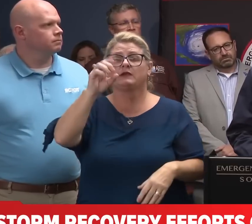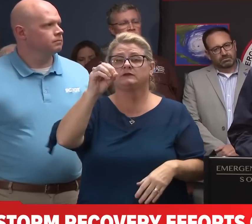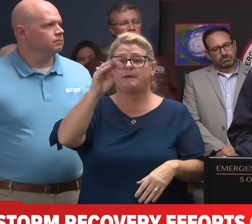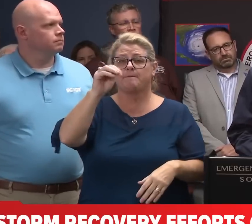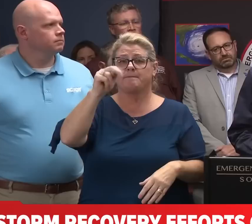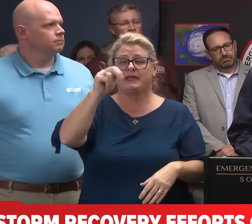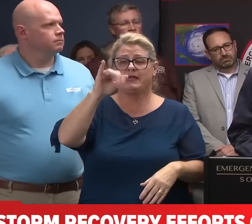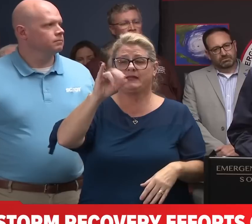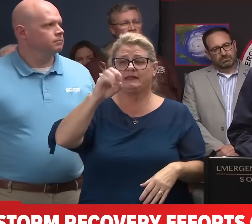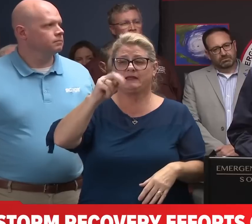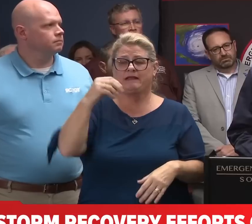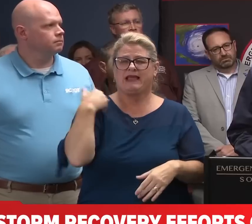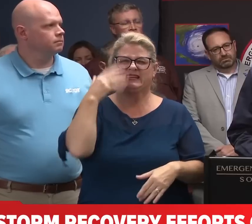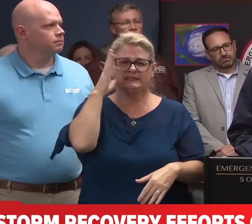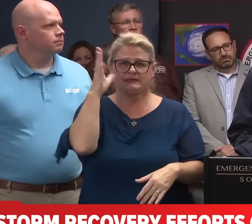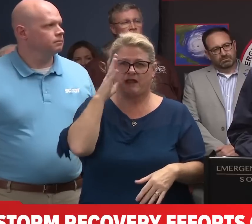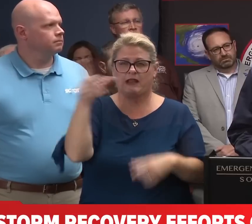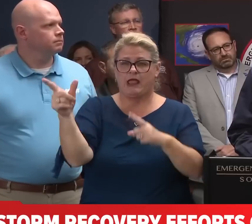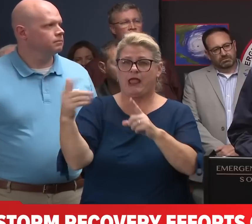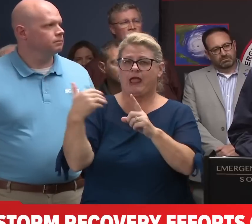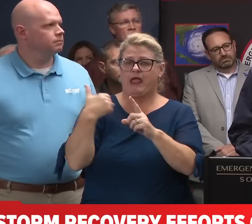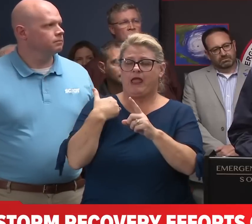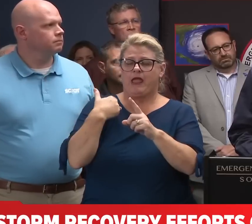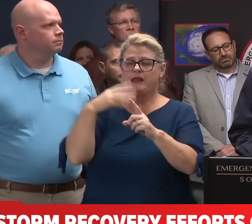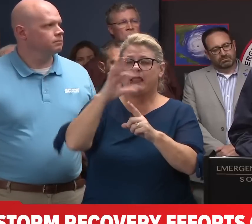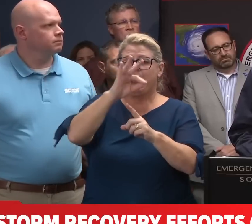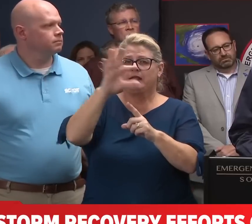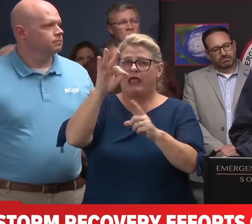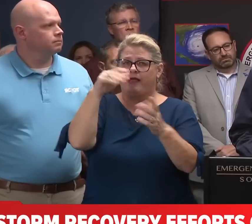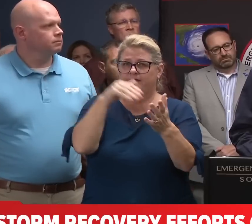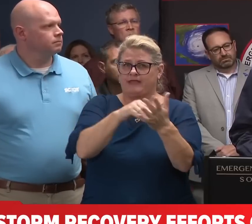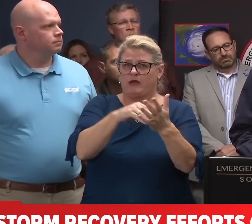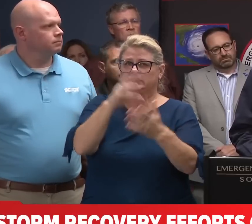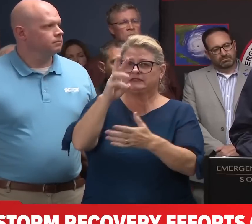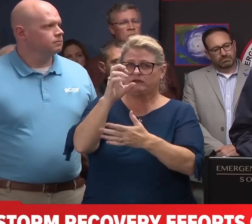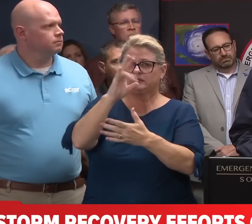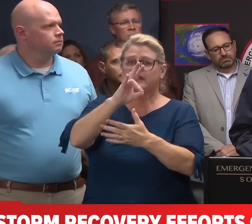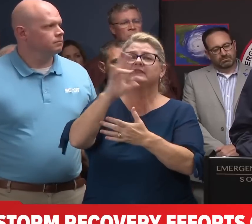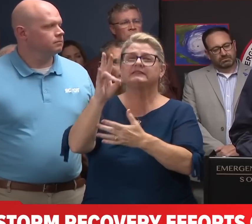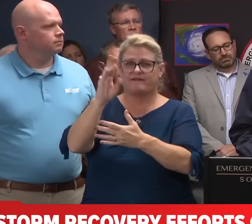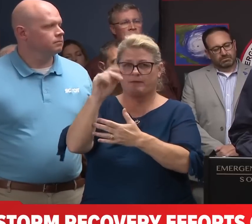to break those numbers out a little bit had 9 99,006 77 m. Still out.